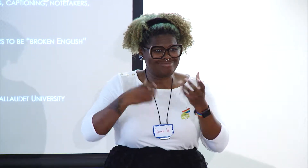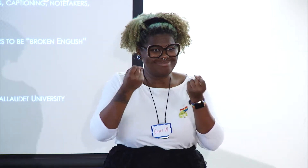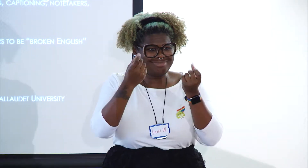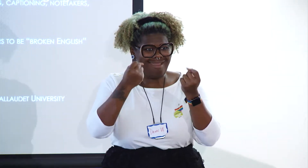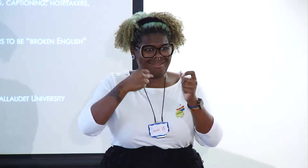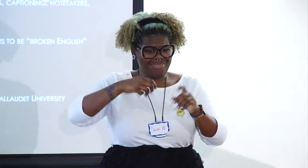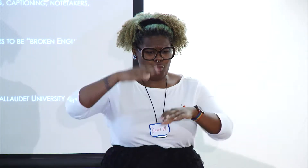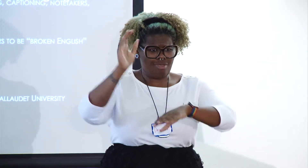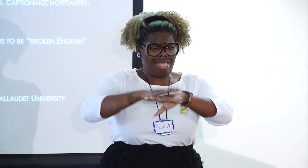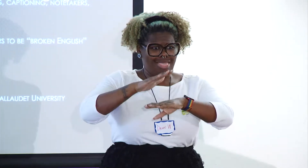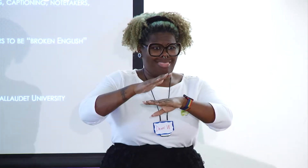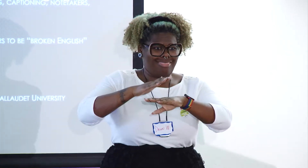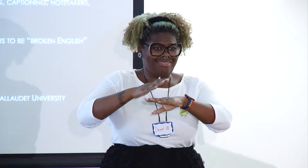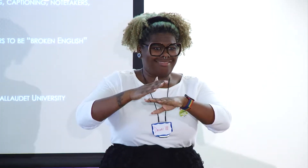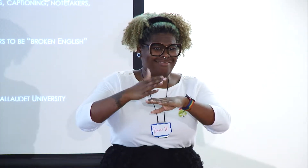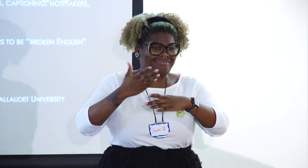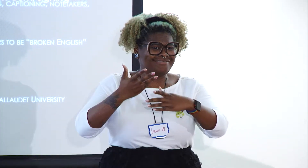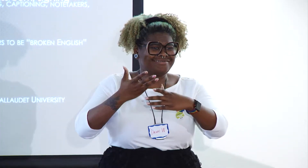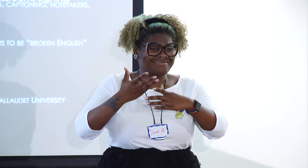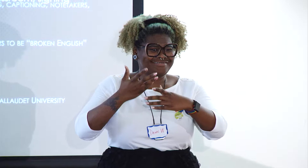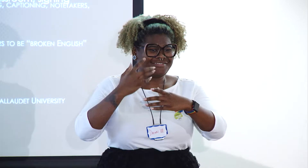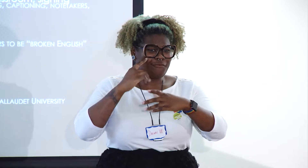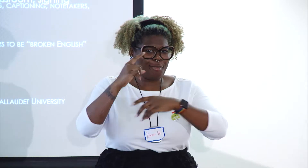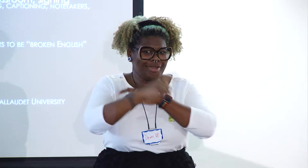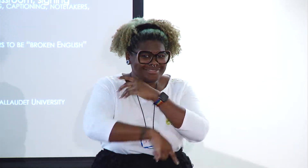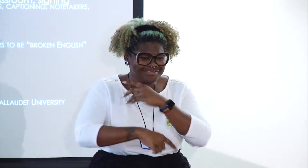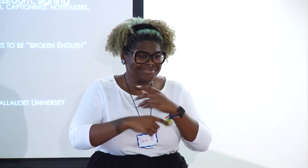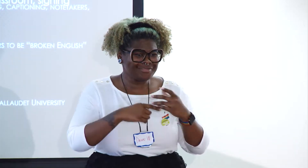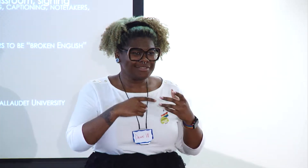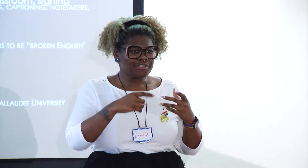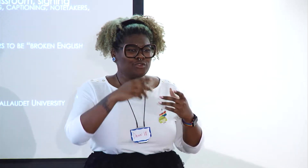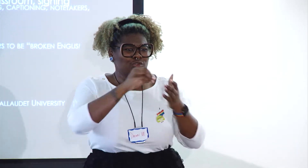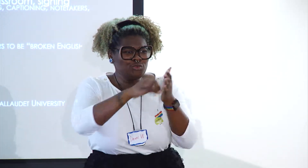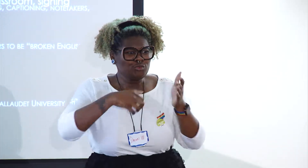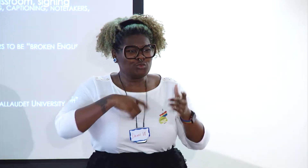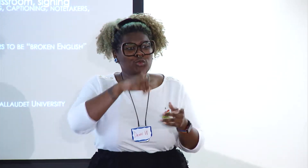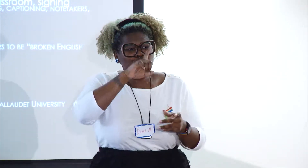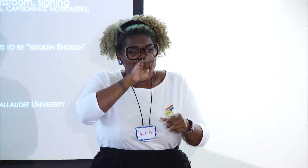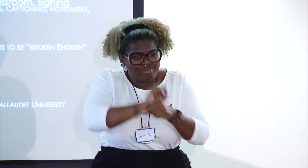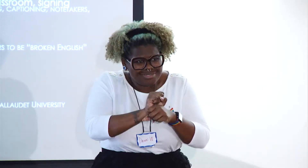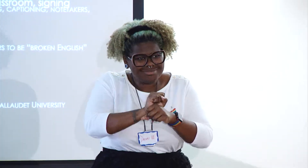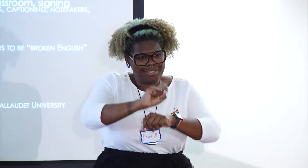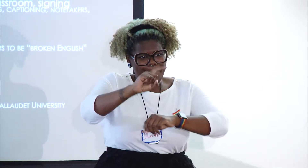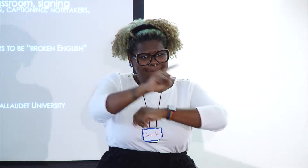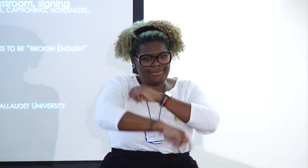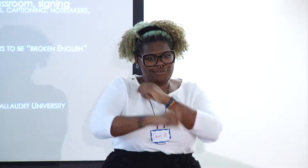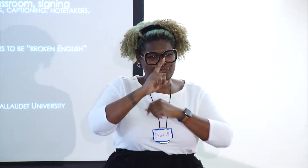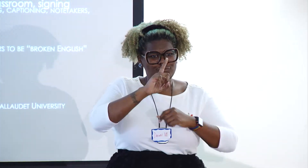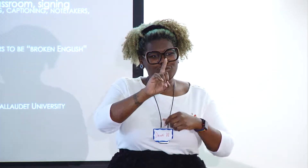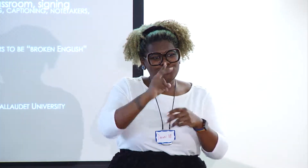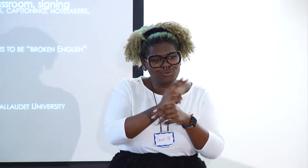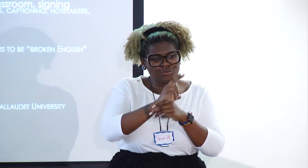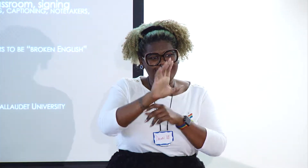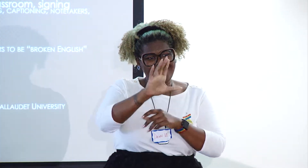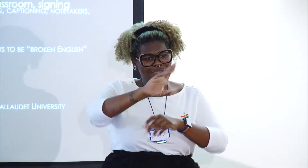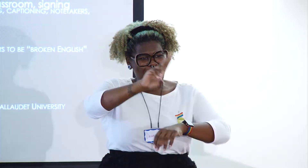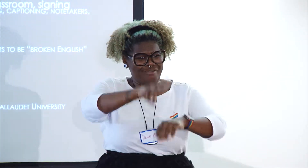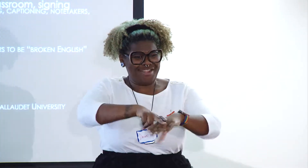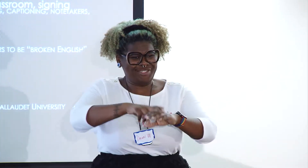If they caught those students with their hands up, those students would get a whack. They would be punished. And students were punished trying